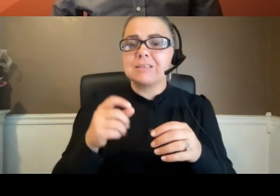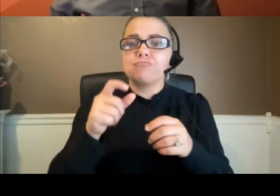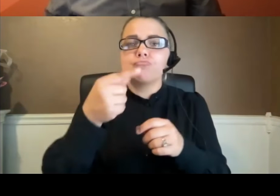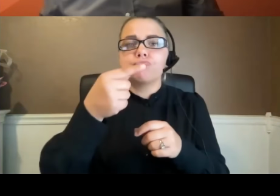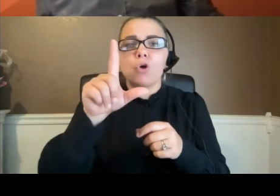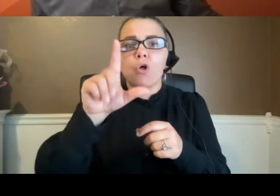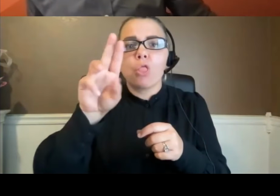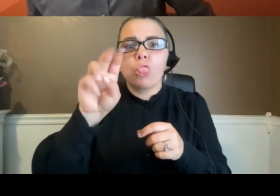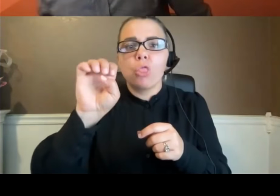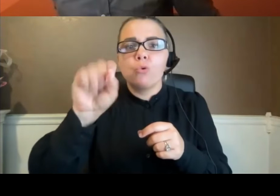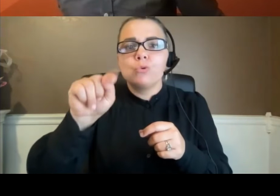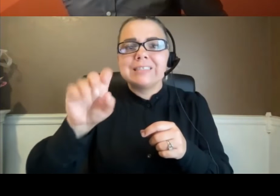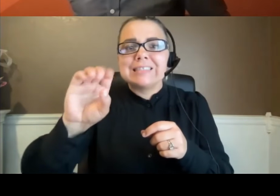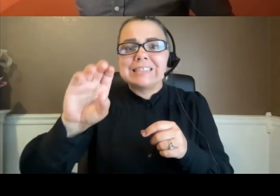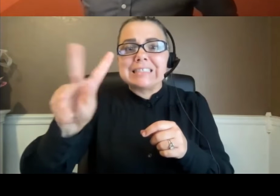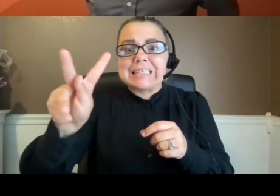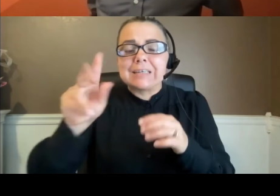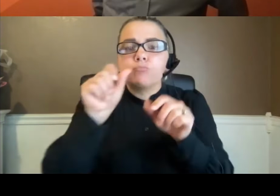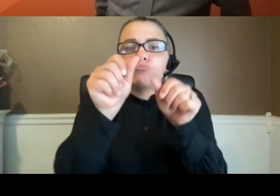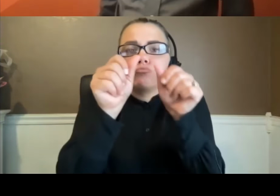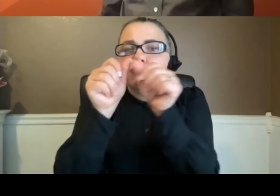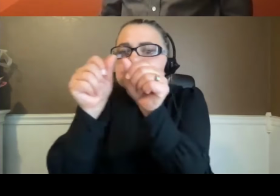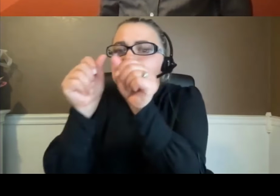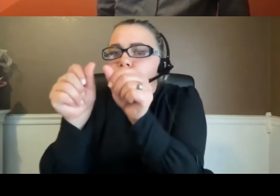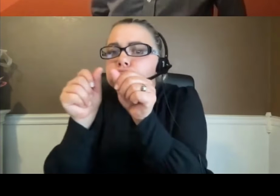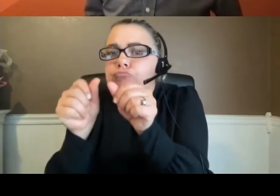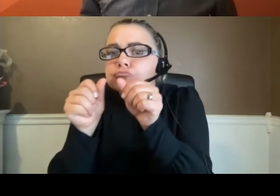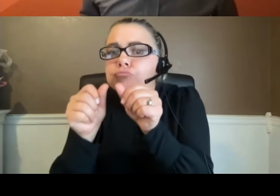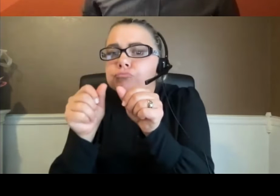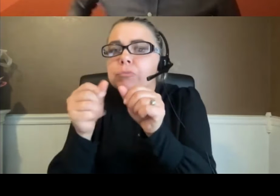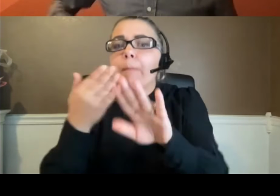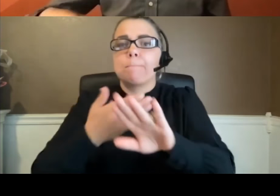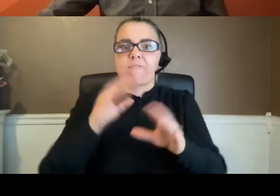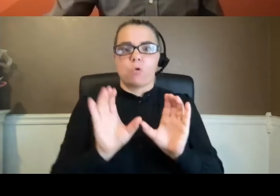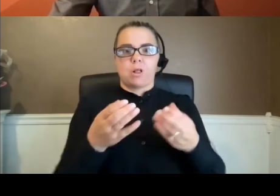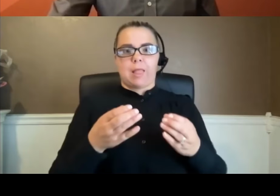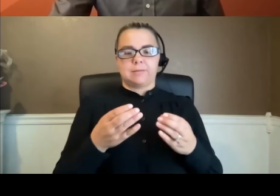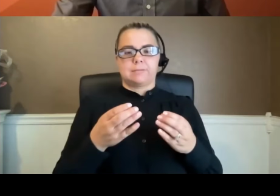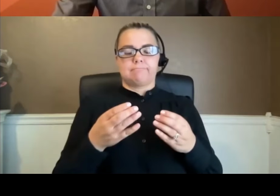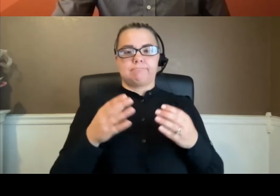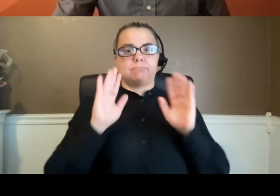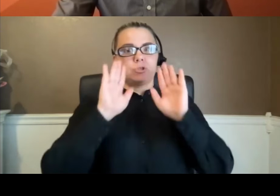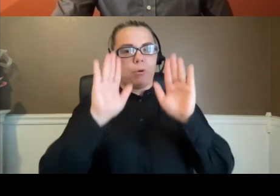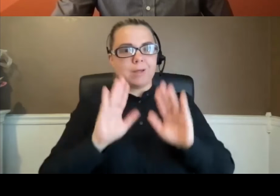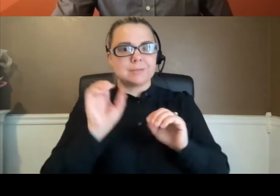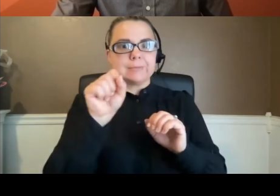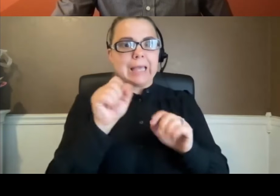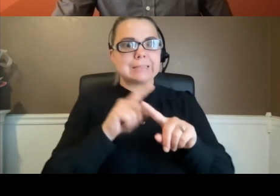her classes. So it's as awesome as it is we're not there yet for tactile graphics. So I would